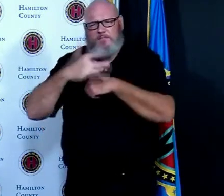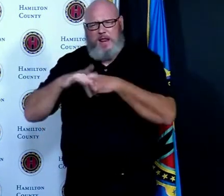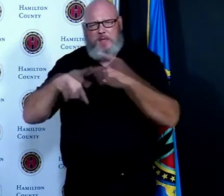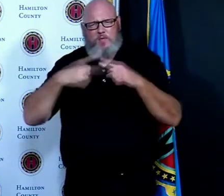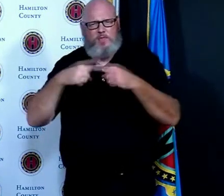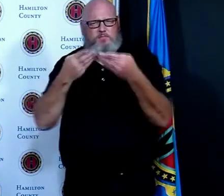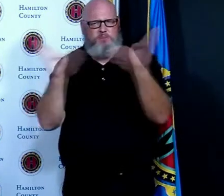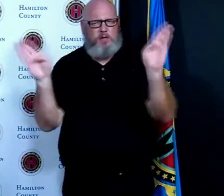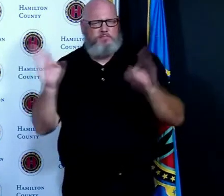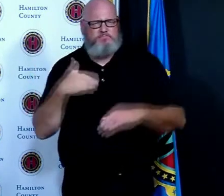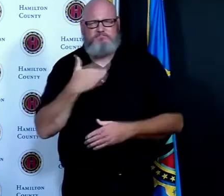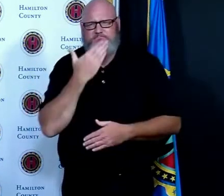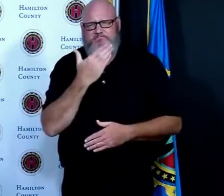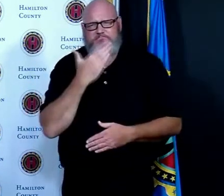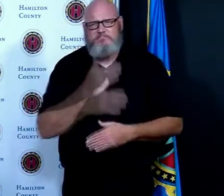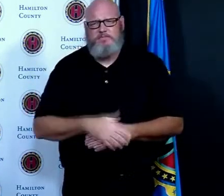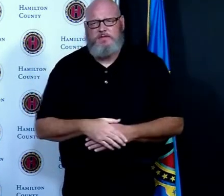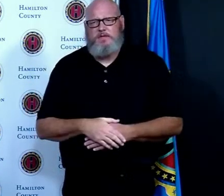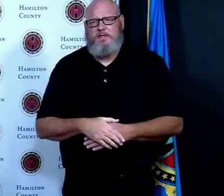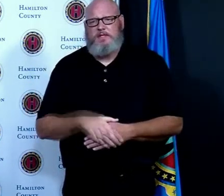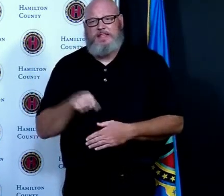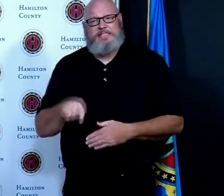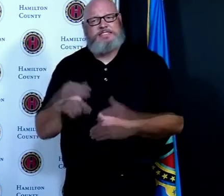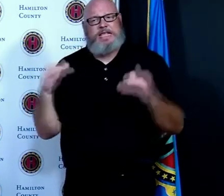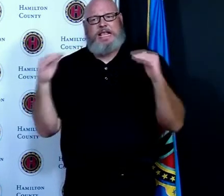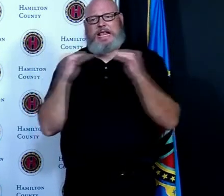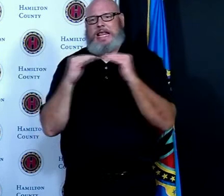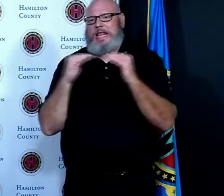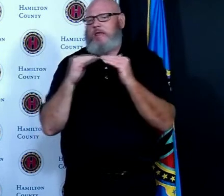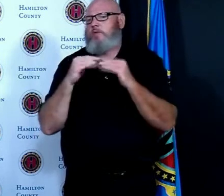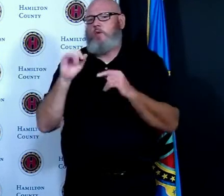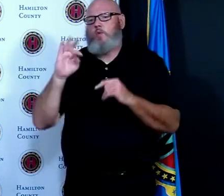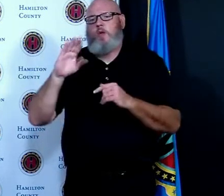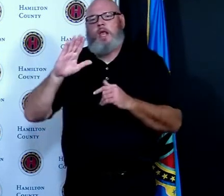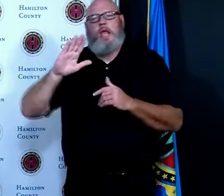is as important as it gets and hearing Greg say five of the seven indicators that we're meeting